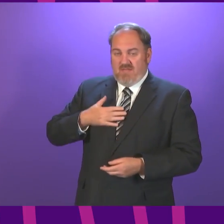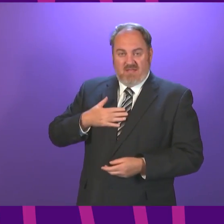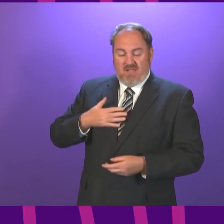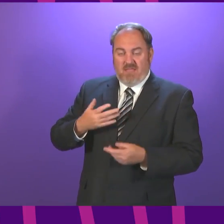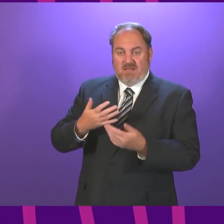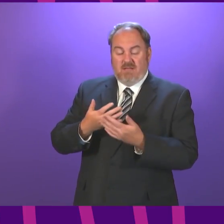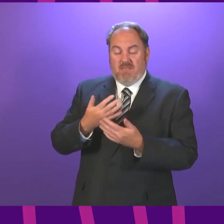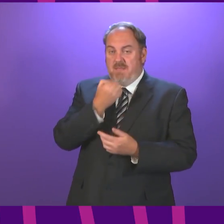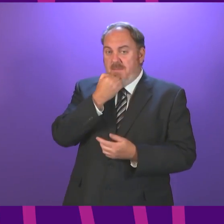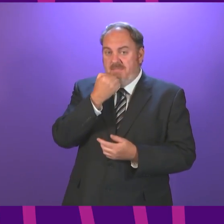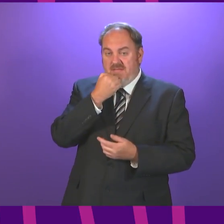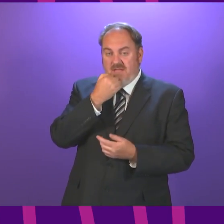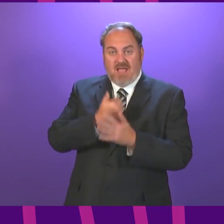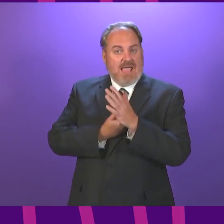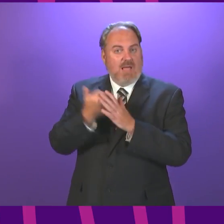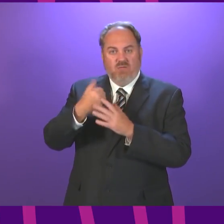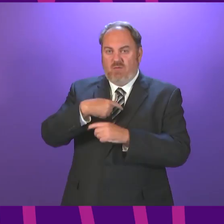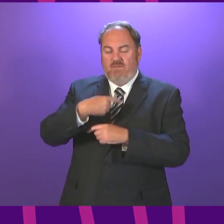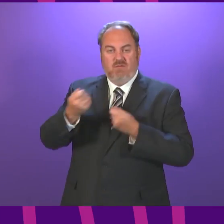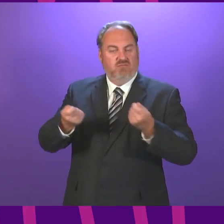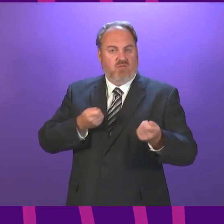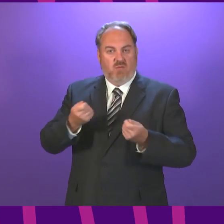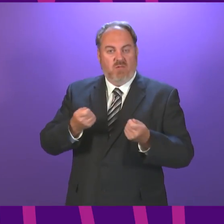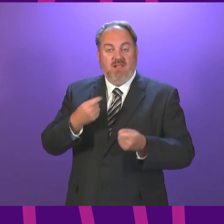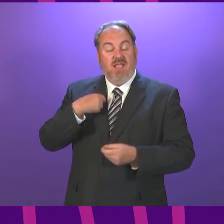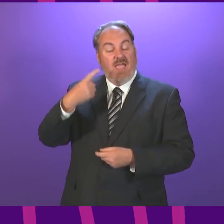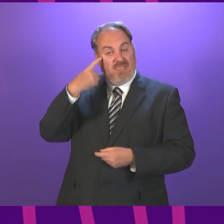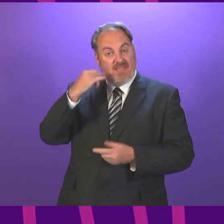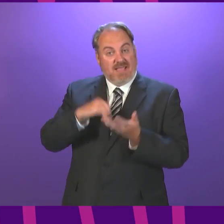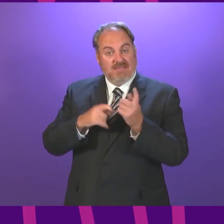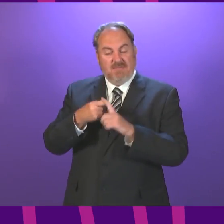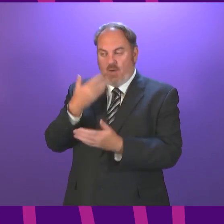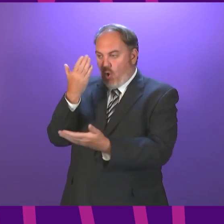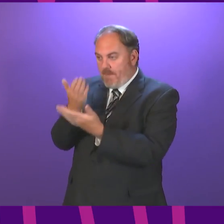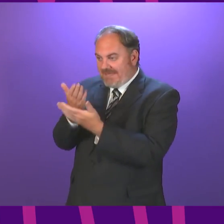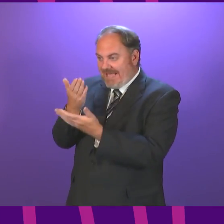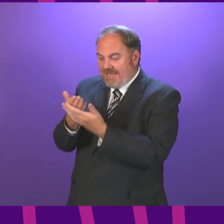and the SNP’s obsession with independence has come at a high cost. The Scottish Government